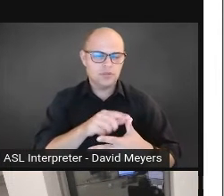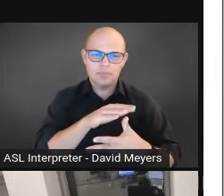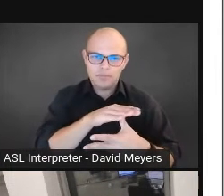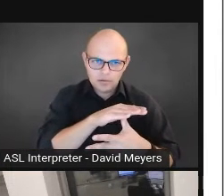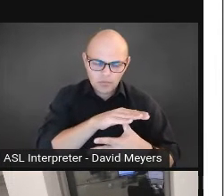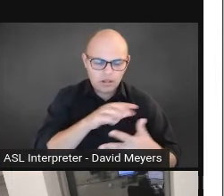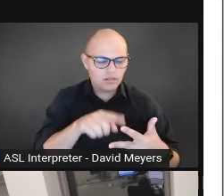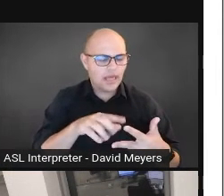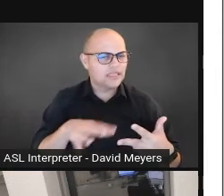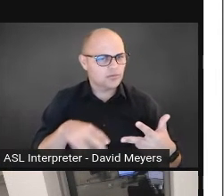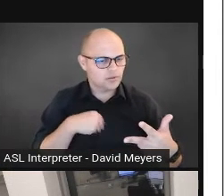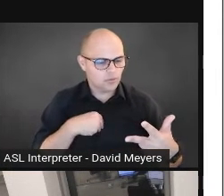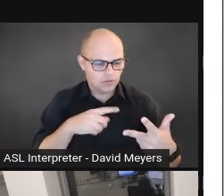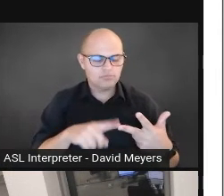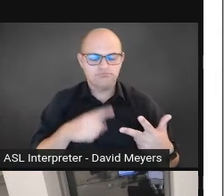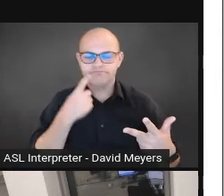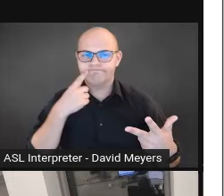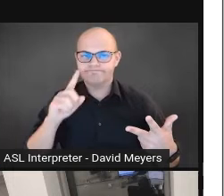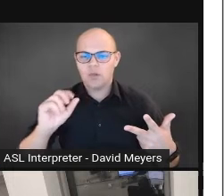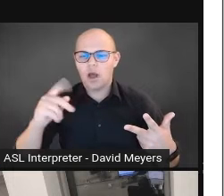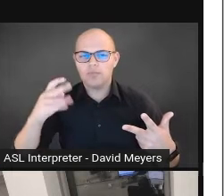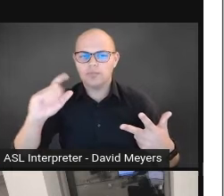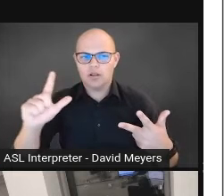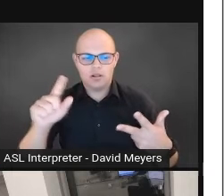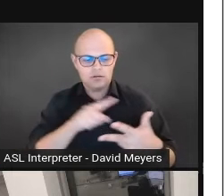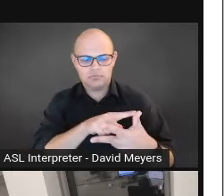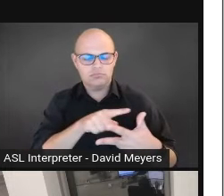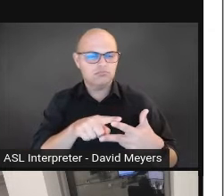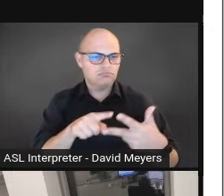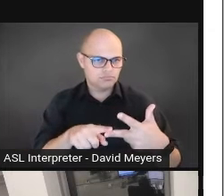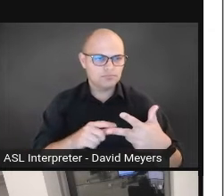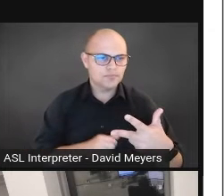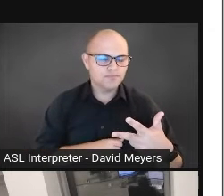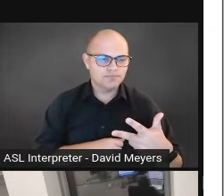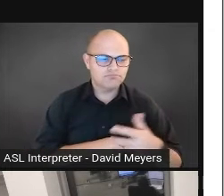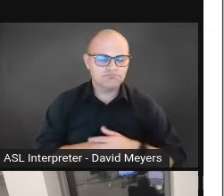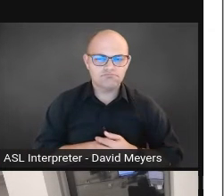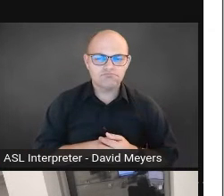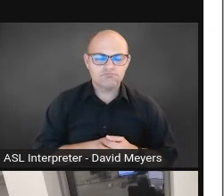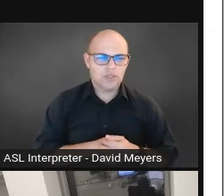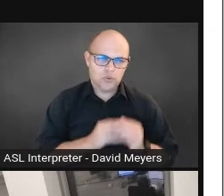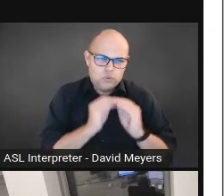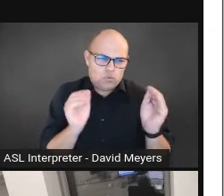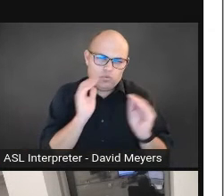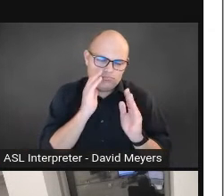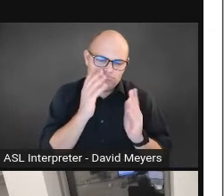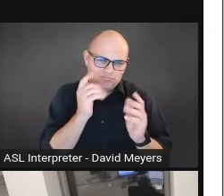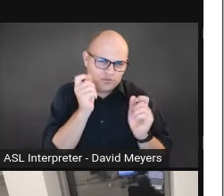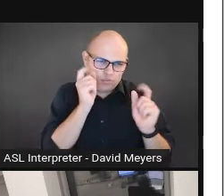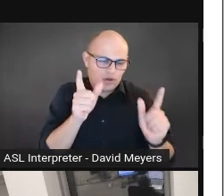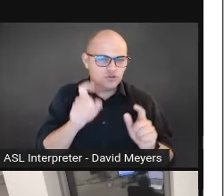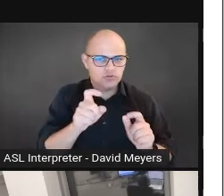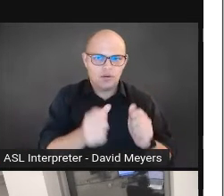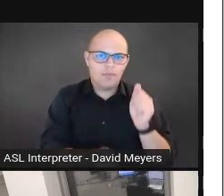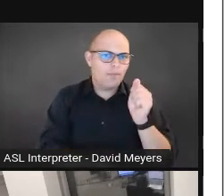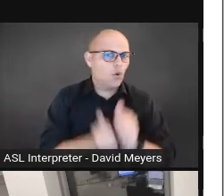and optimal accessibility thresholds respectively. Unsurprisingly, you should act on the most critical level A issues